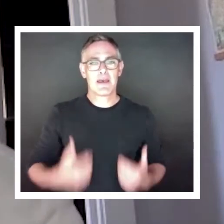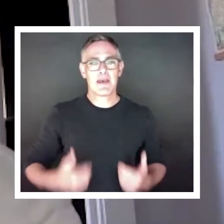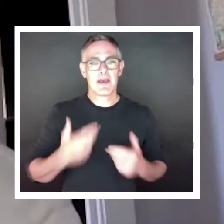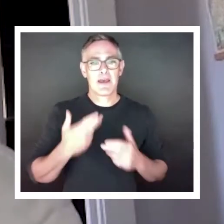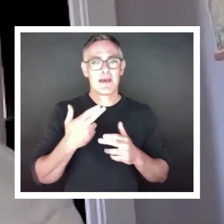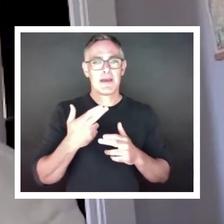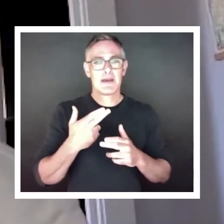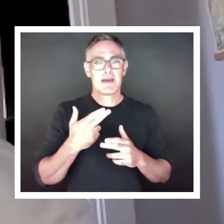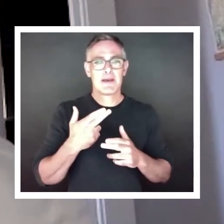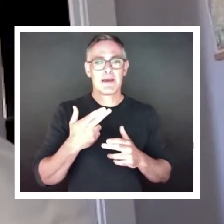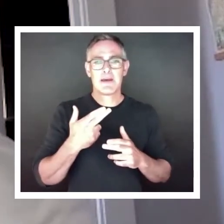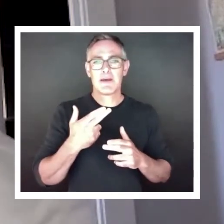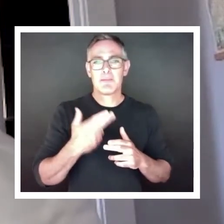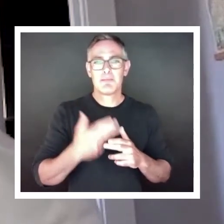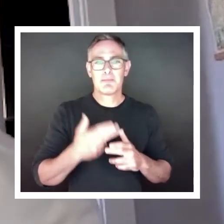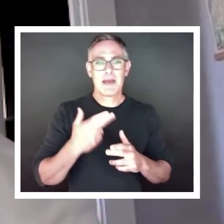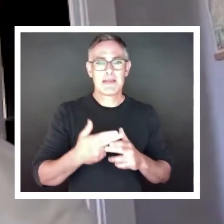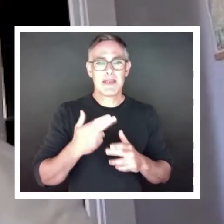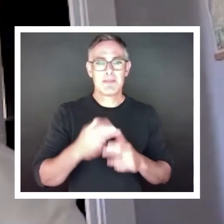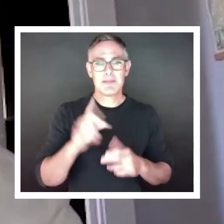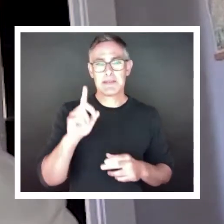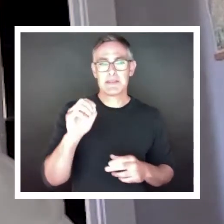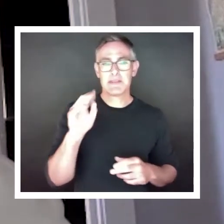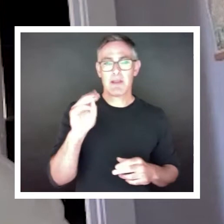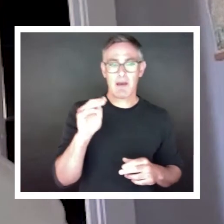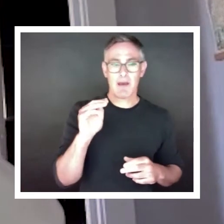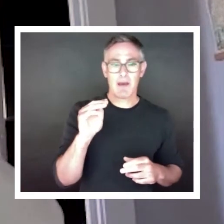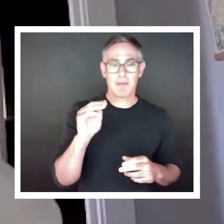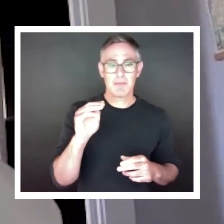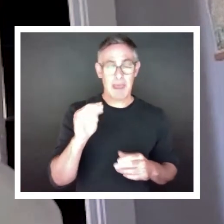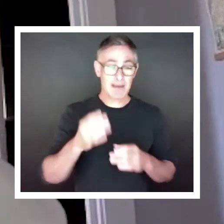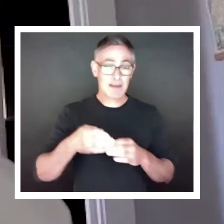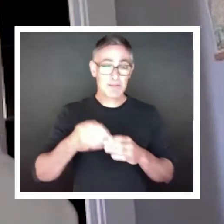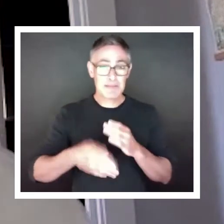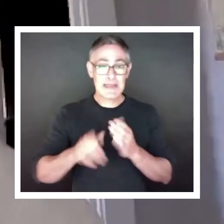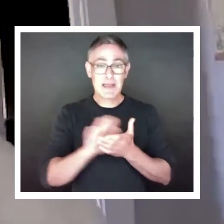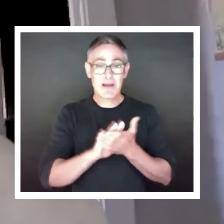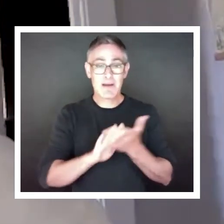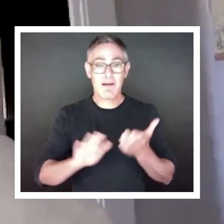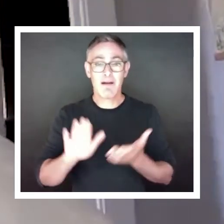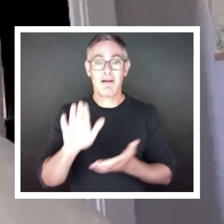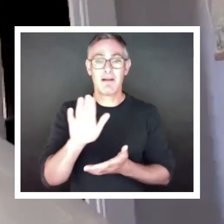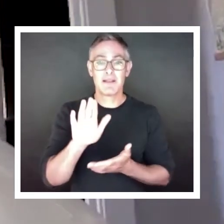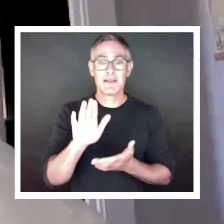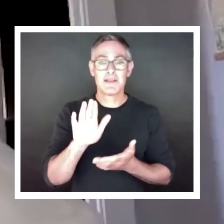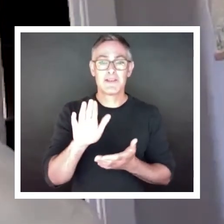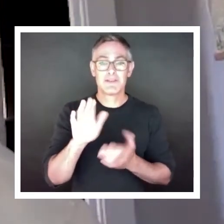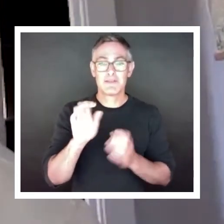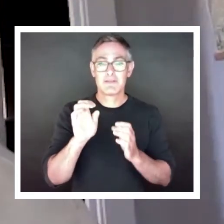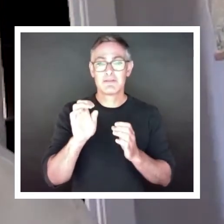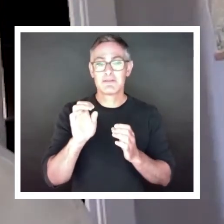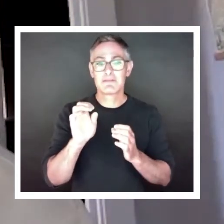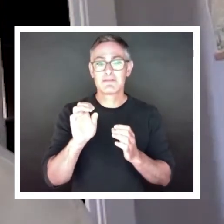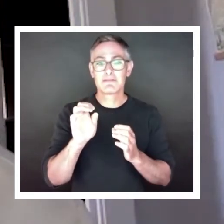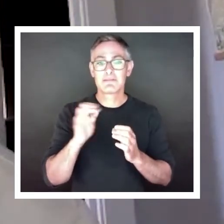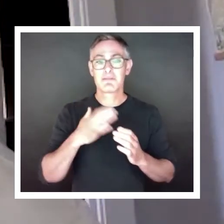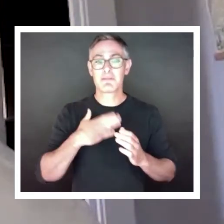is incurring meaning these days for a new era of Portland State University.